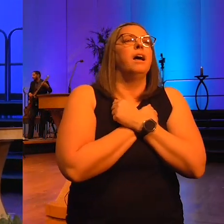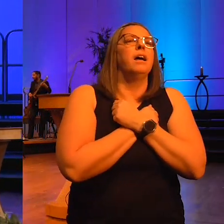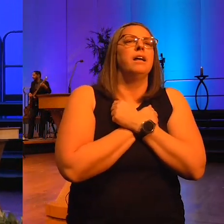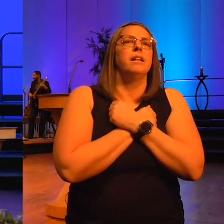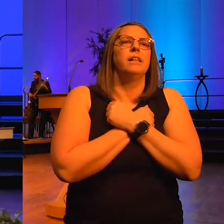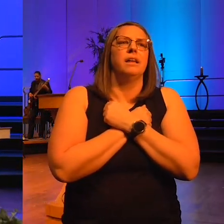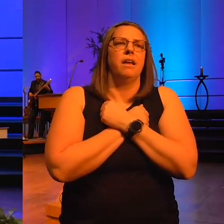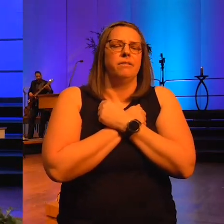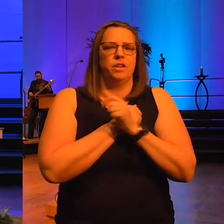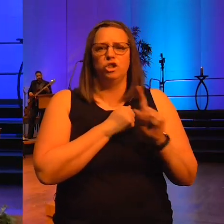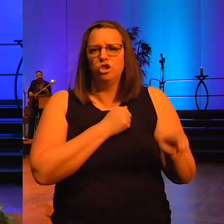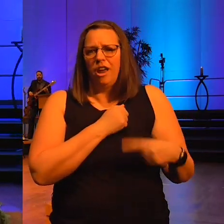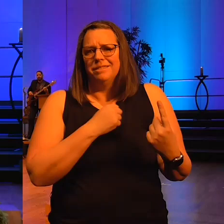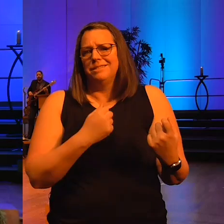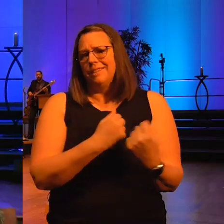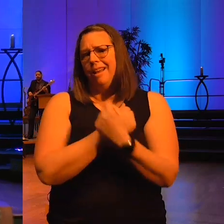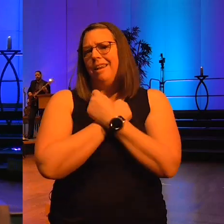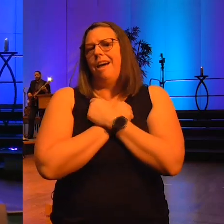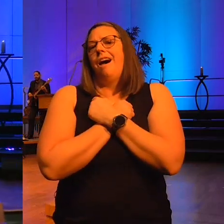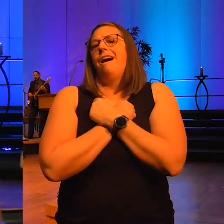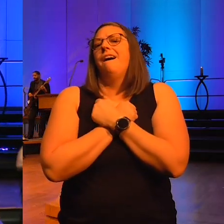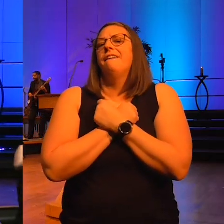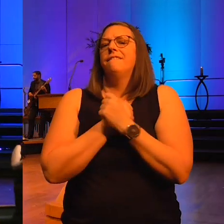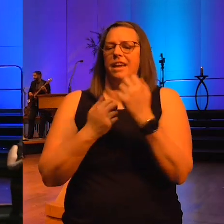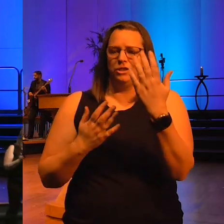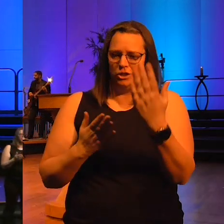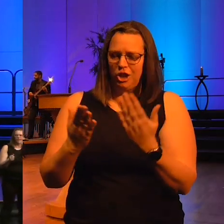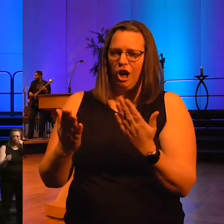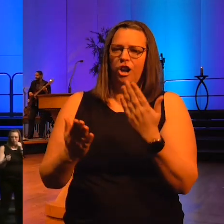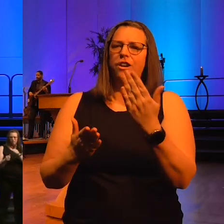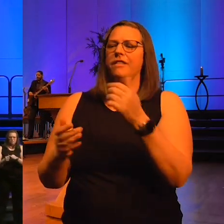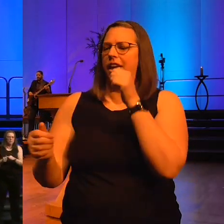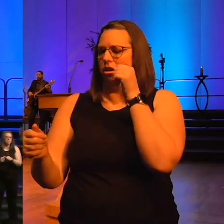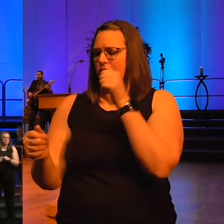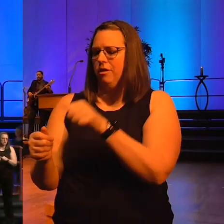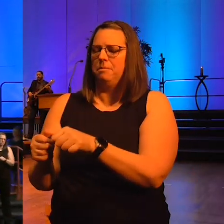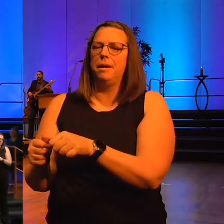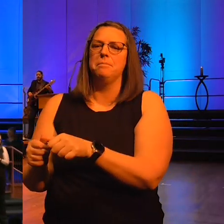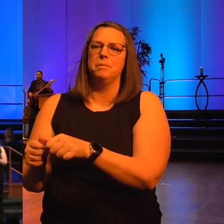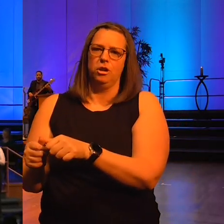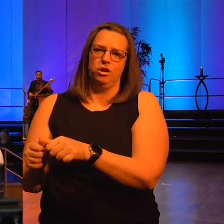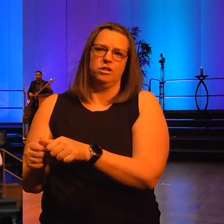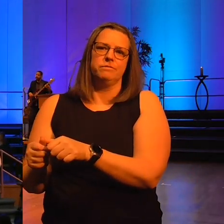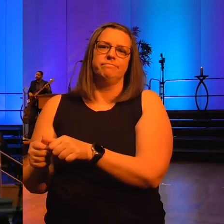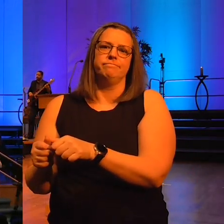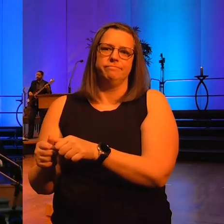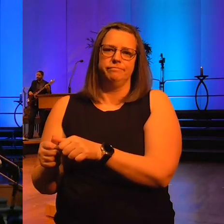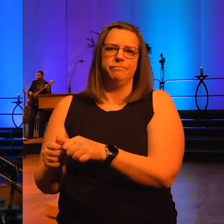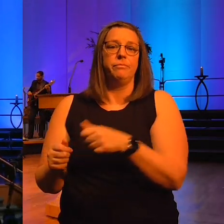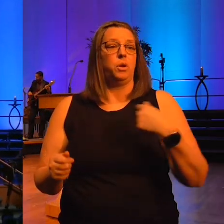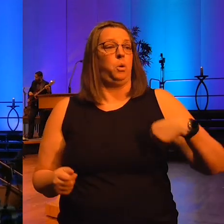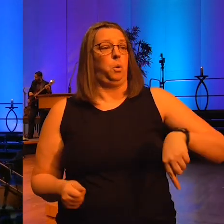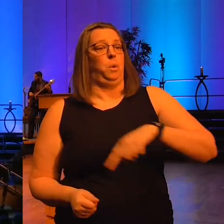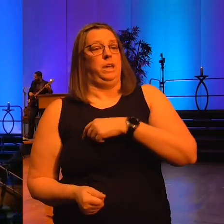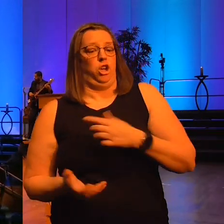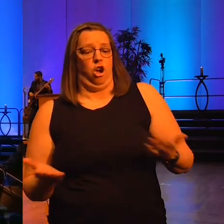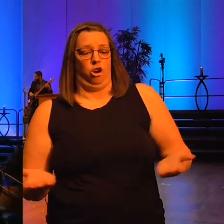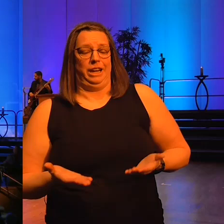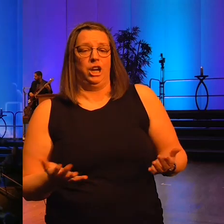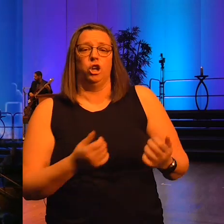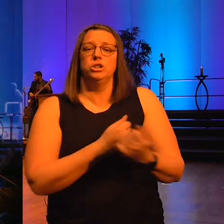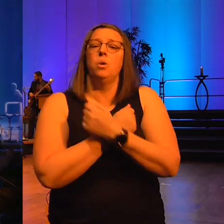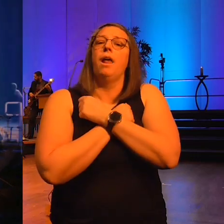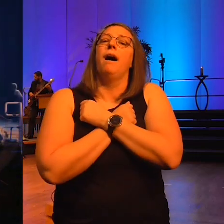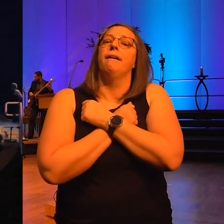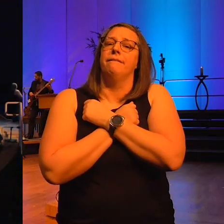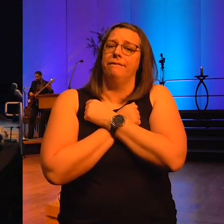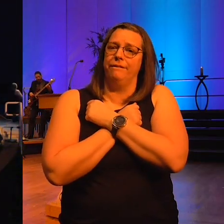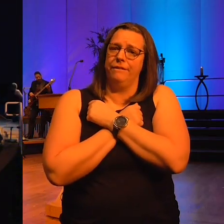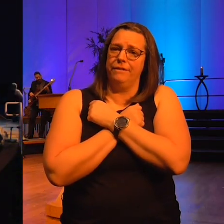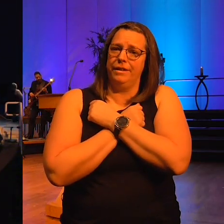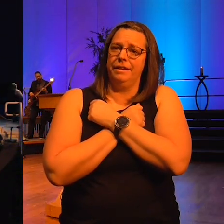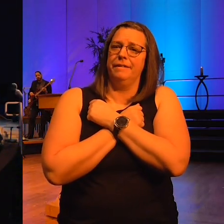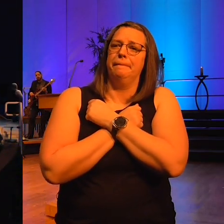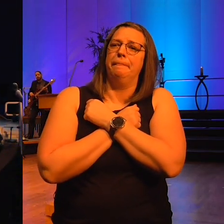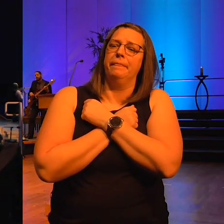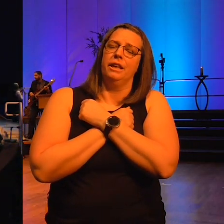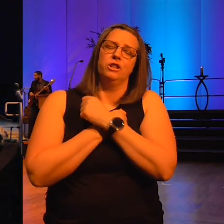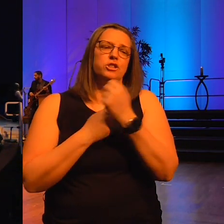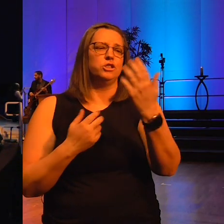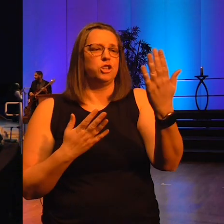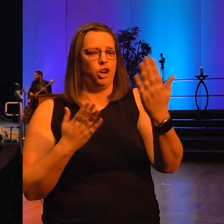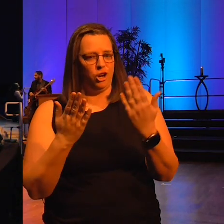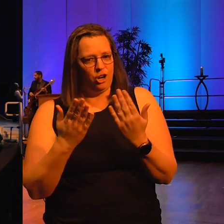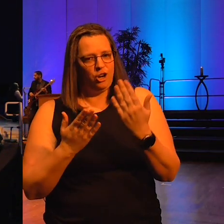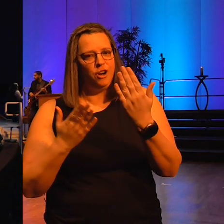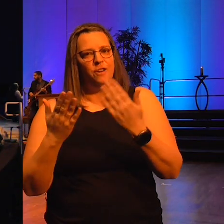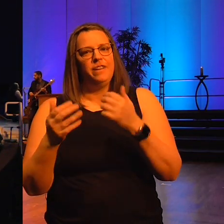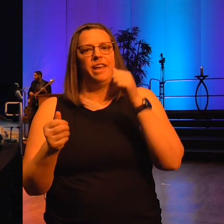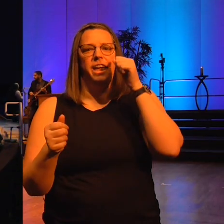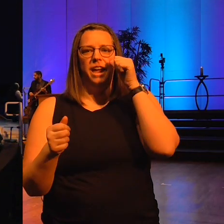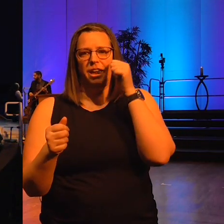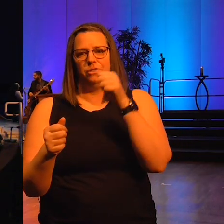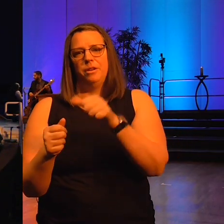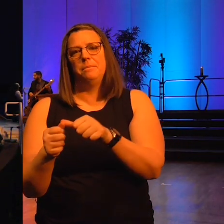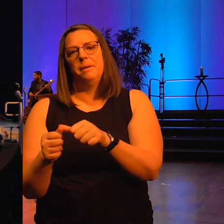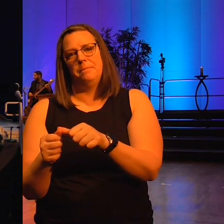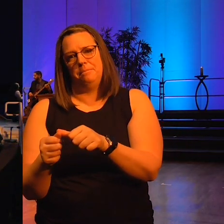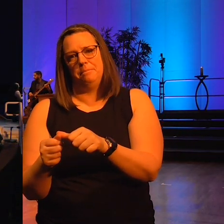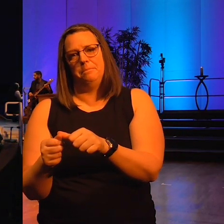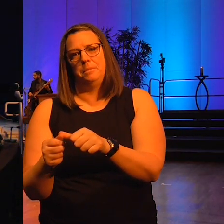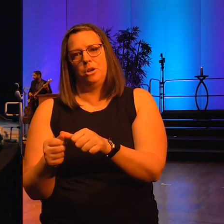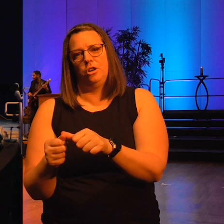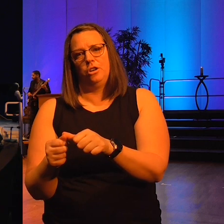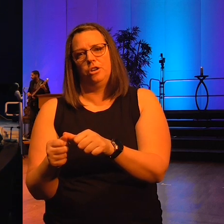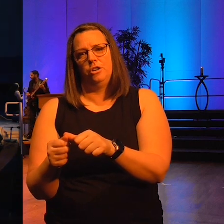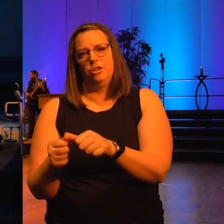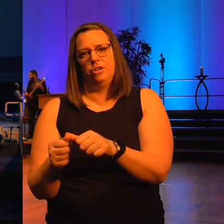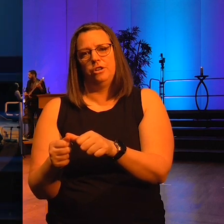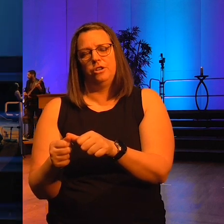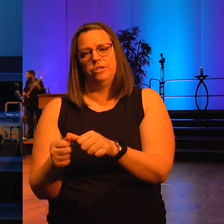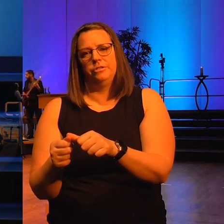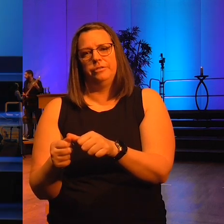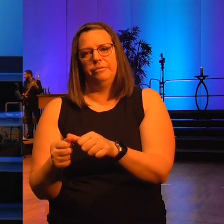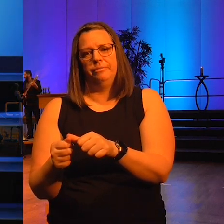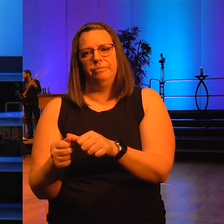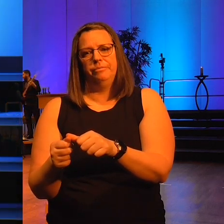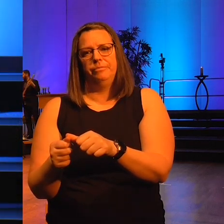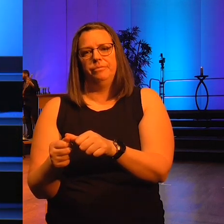love and serve remember we are here to love love serve and remember